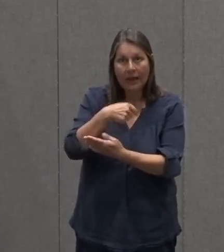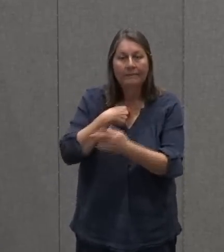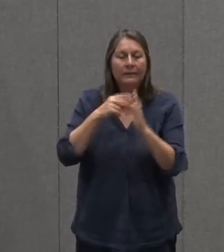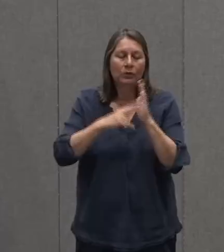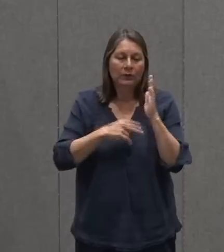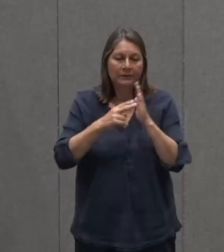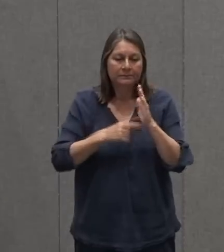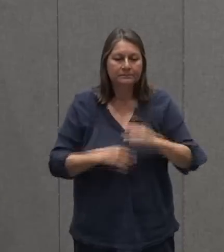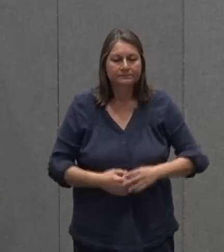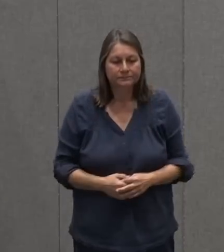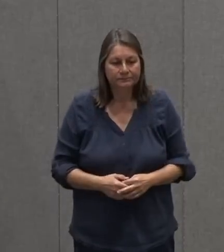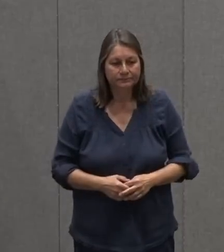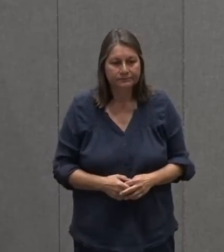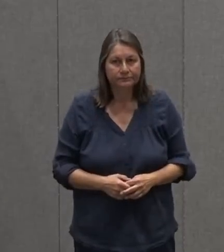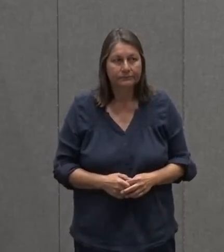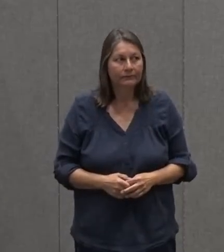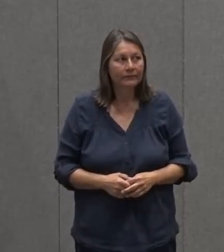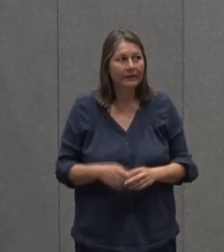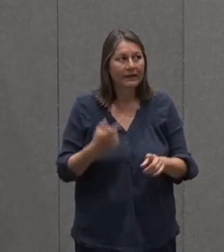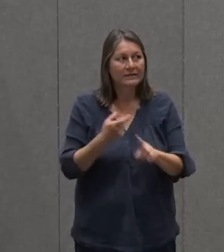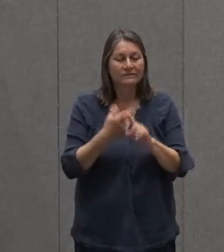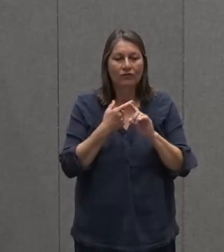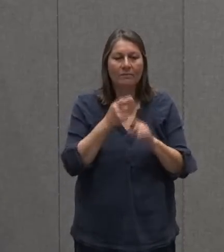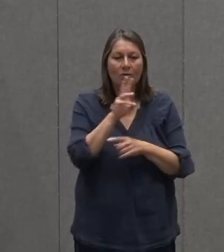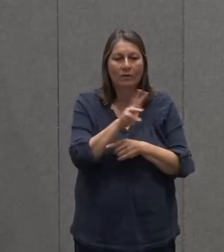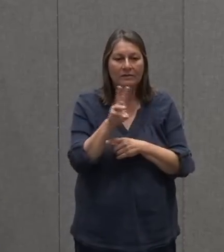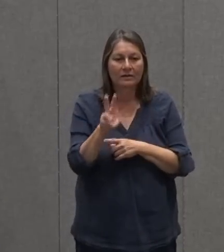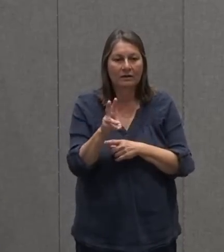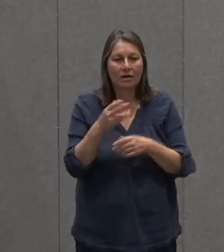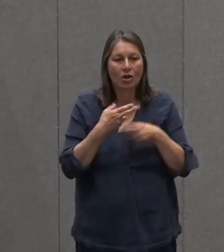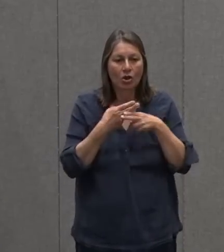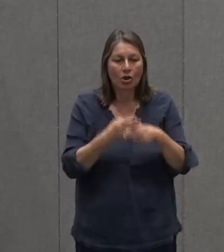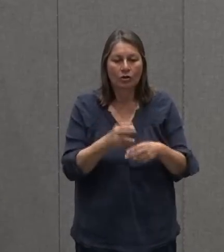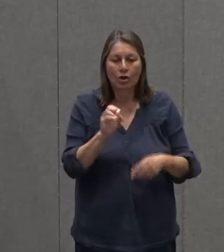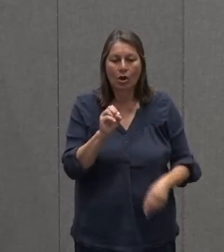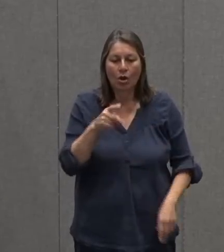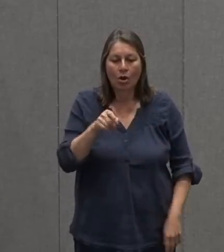This is it's off of a website called openmiddle.com